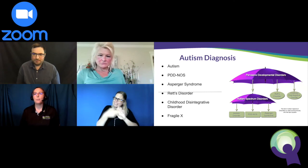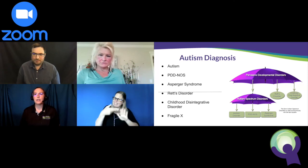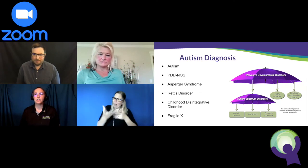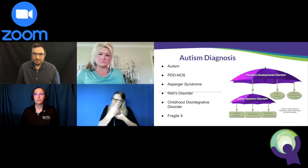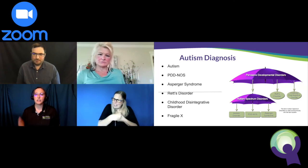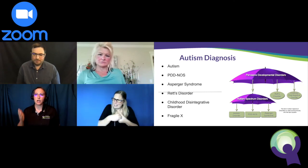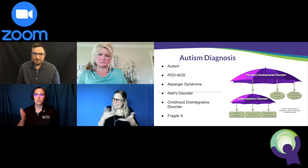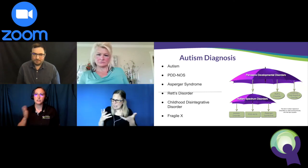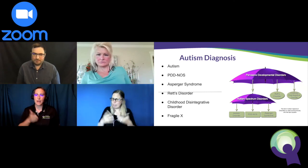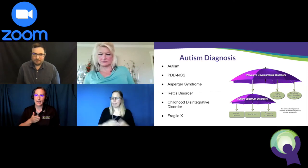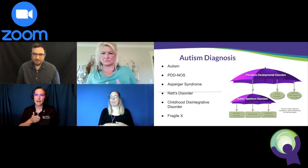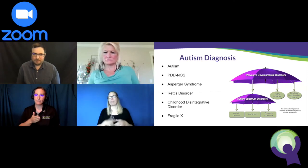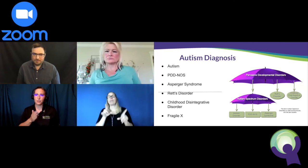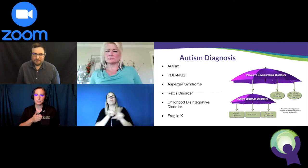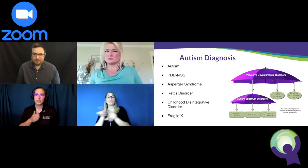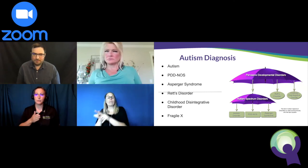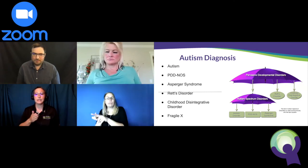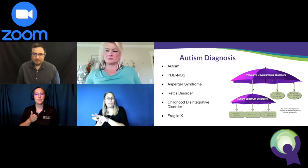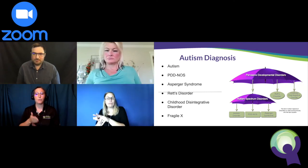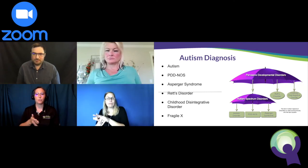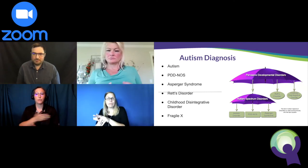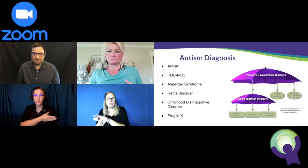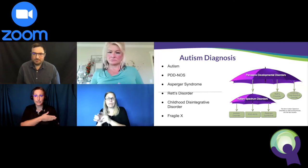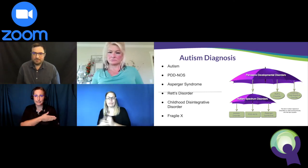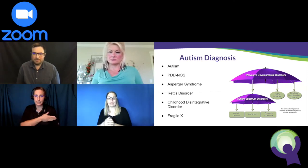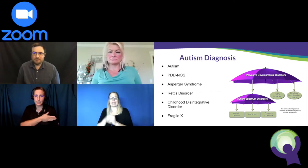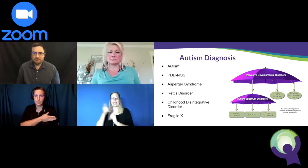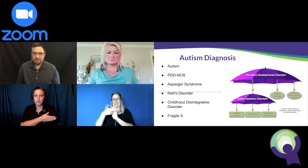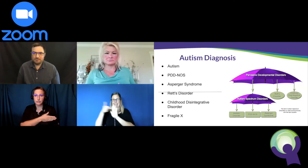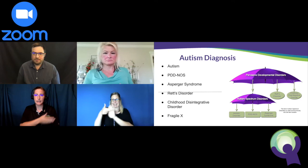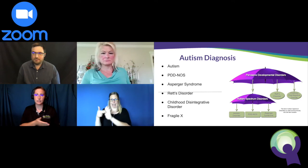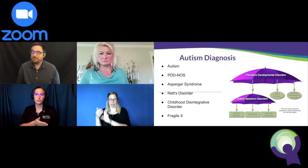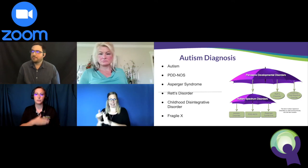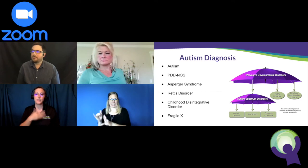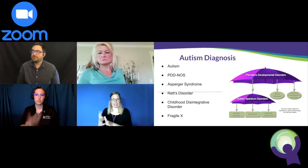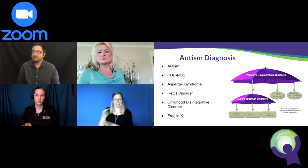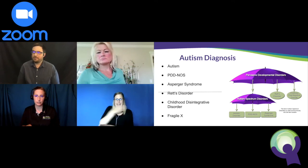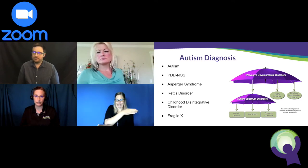But you're going to also have those labels that people were previously diagnosed with that they're still living